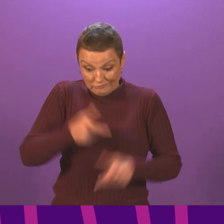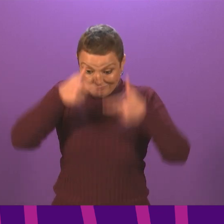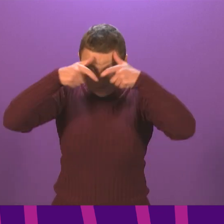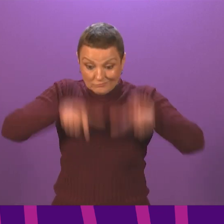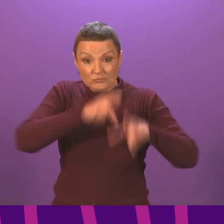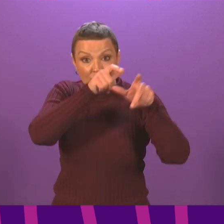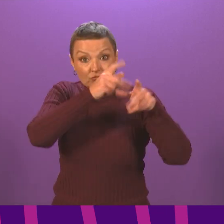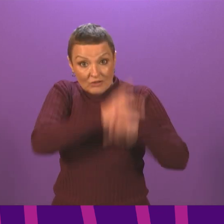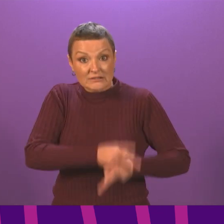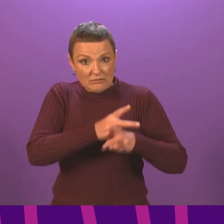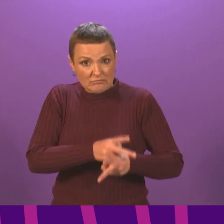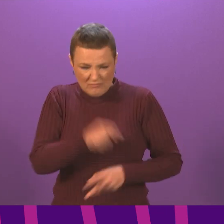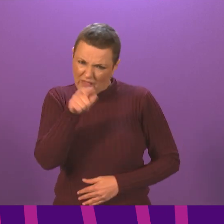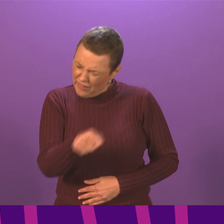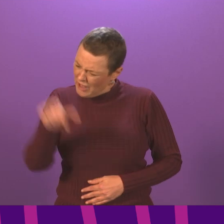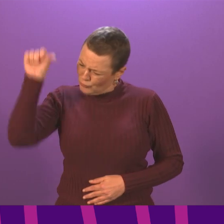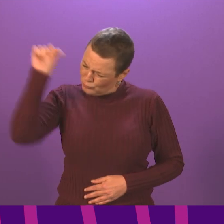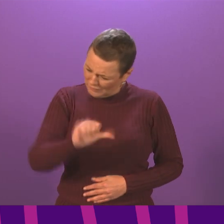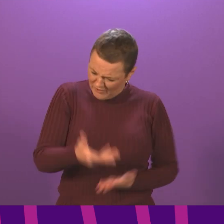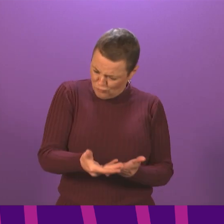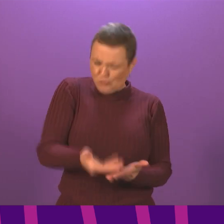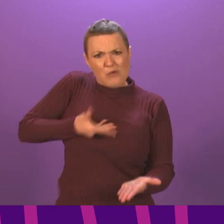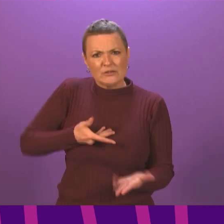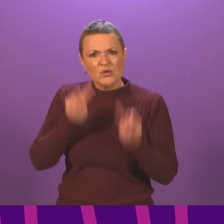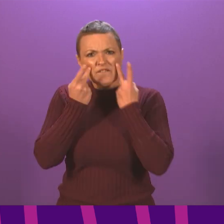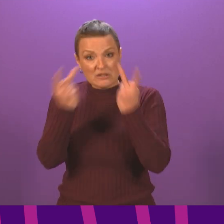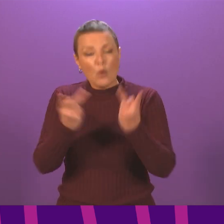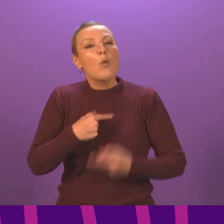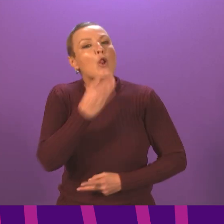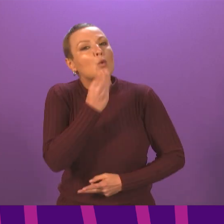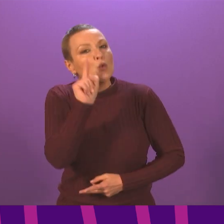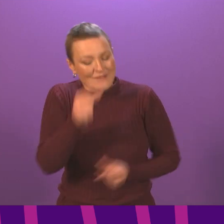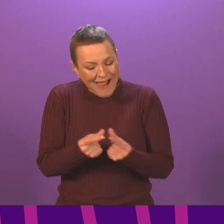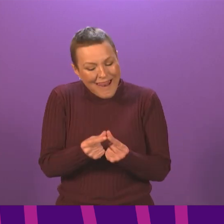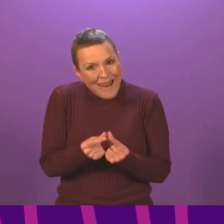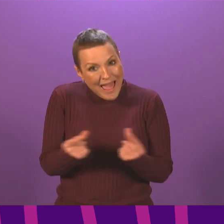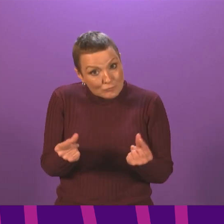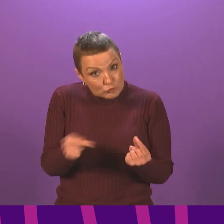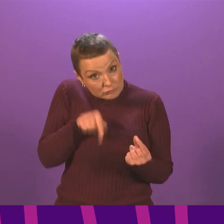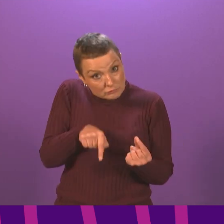Scotland, all of whom are entitled to a designated visitor. We will use lateral flow testing